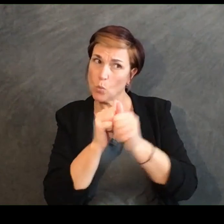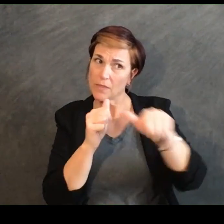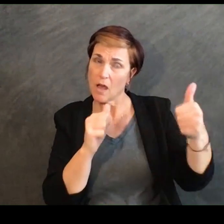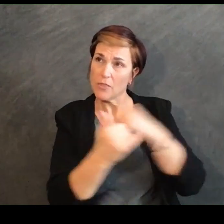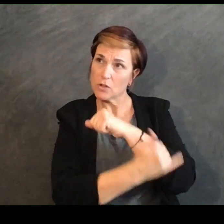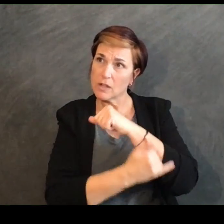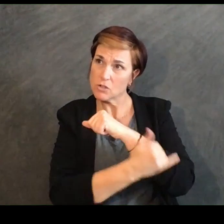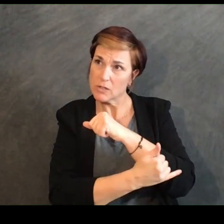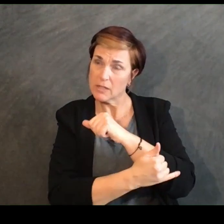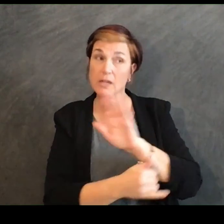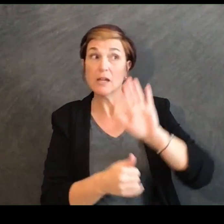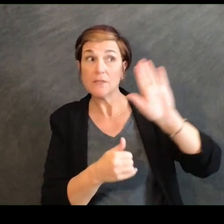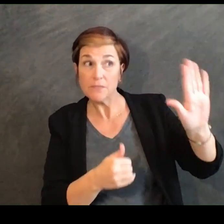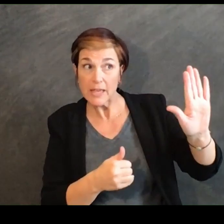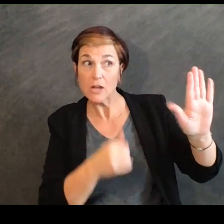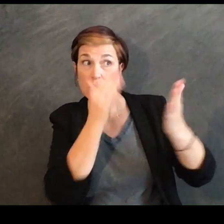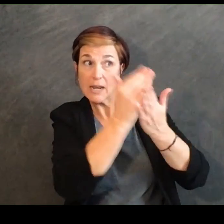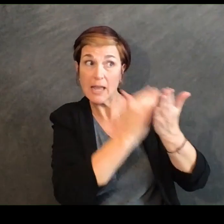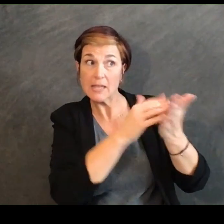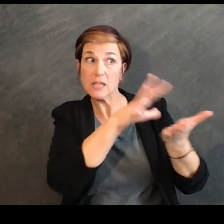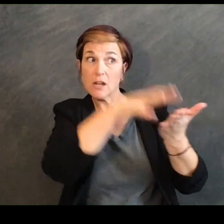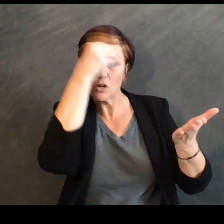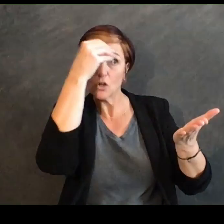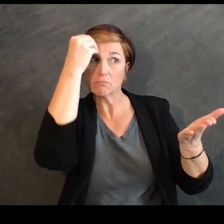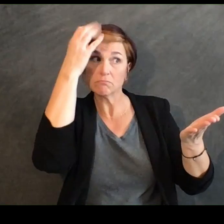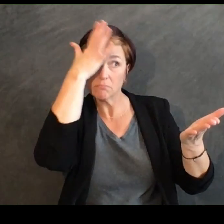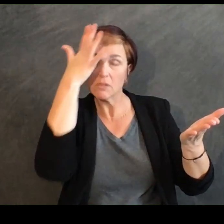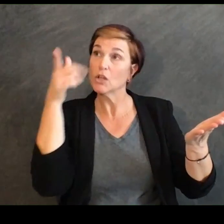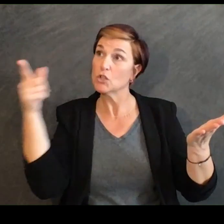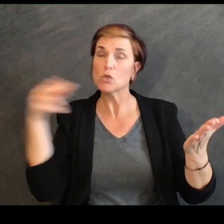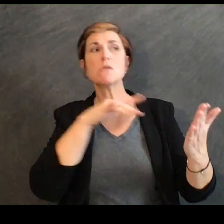already suffer the same situation countries of course like China and South